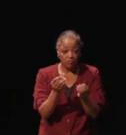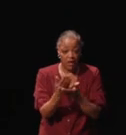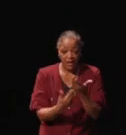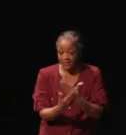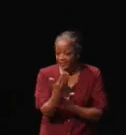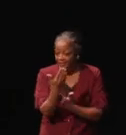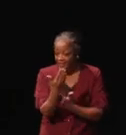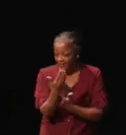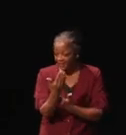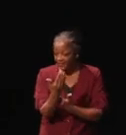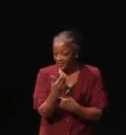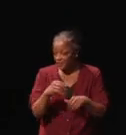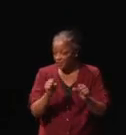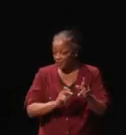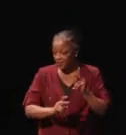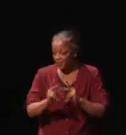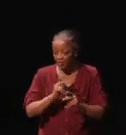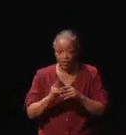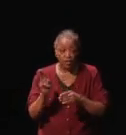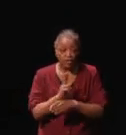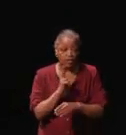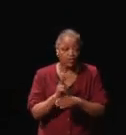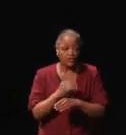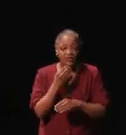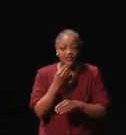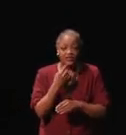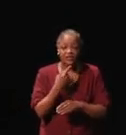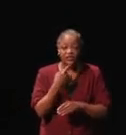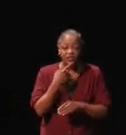enable people to use a chin and sit puff as you